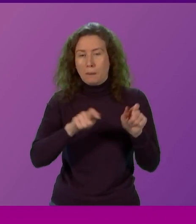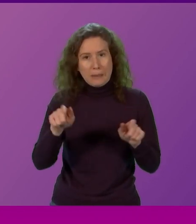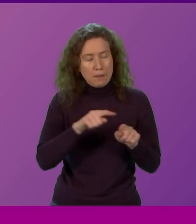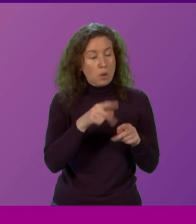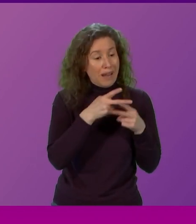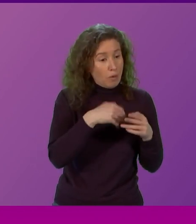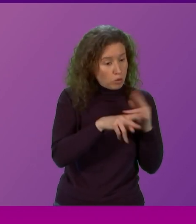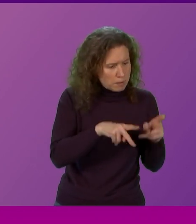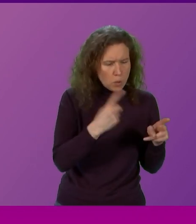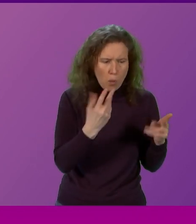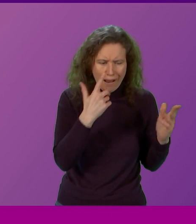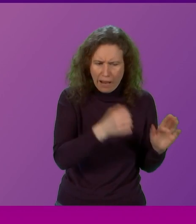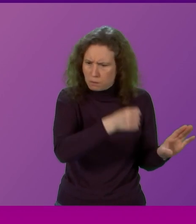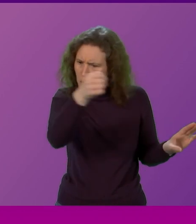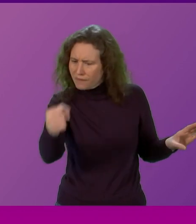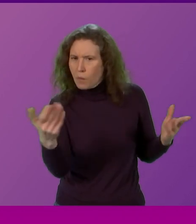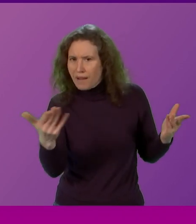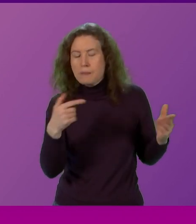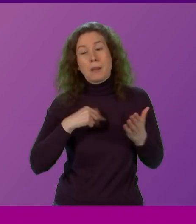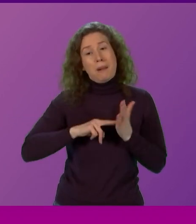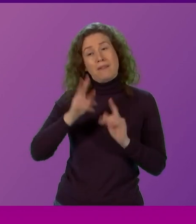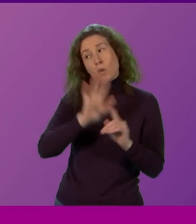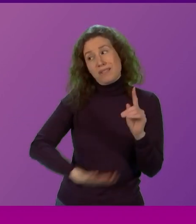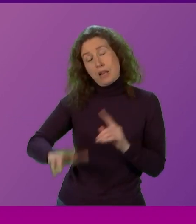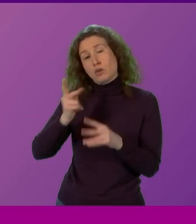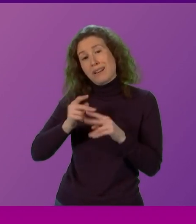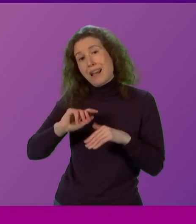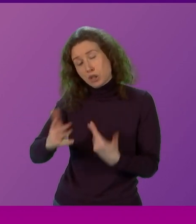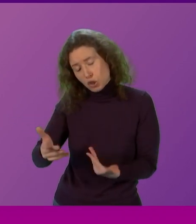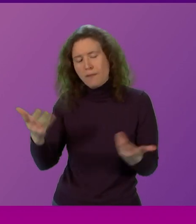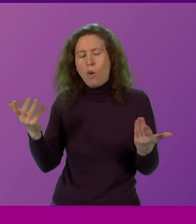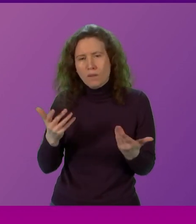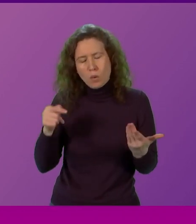Our plans for a national care service, to which I alluded earlier, represent the biggest